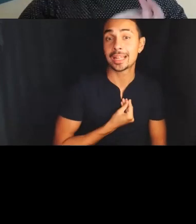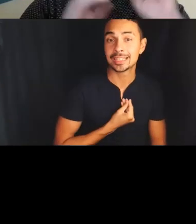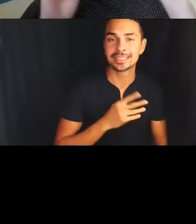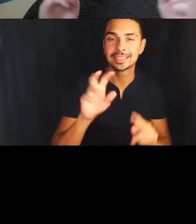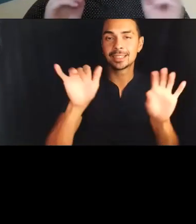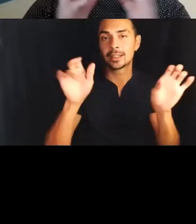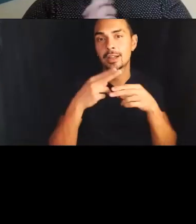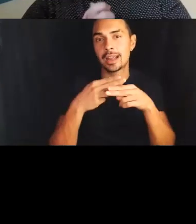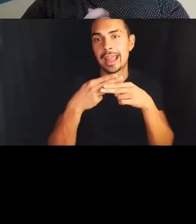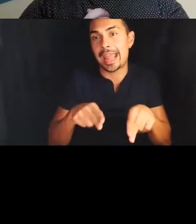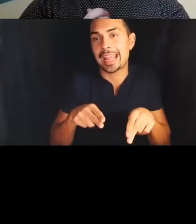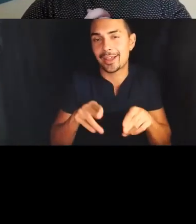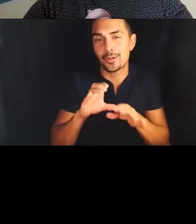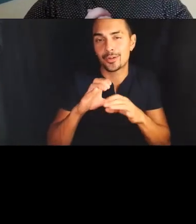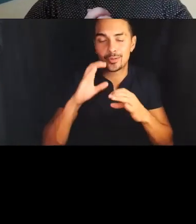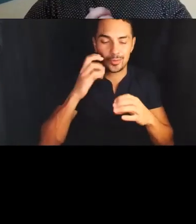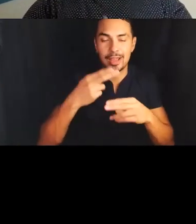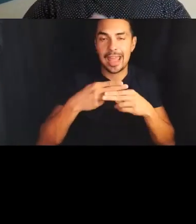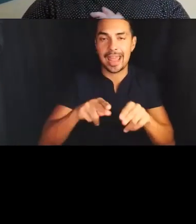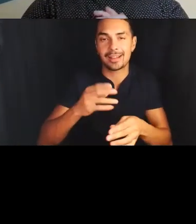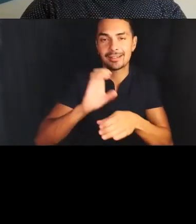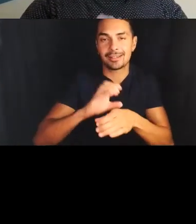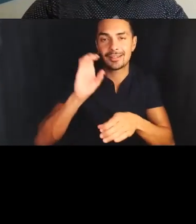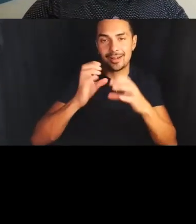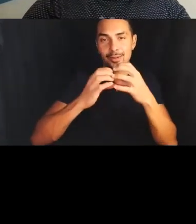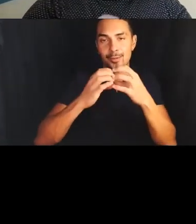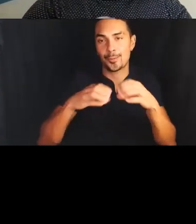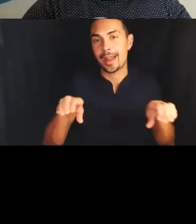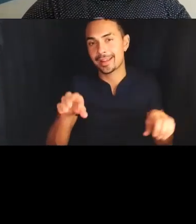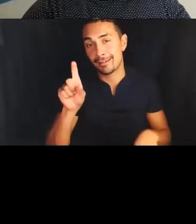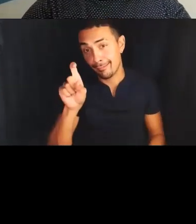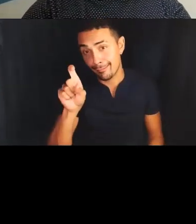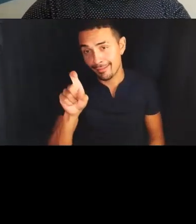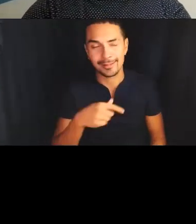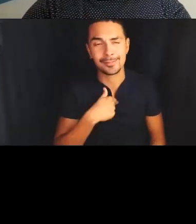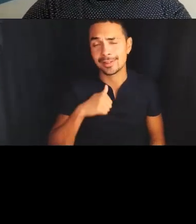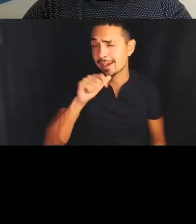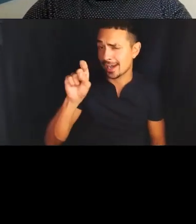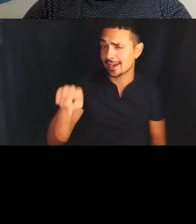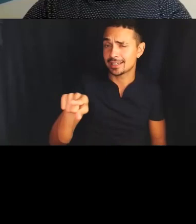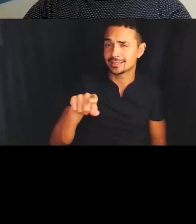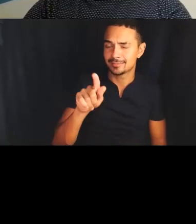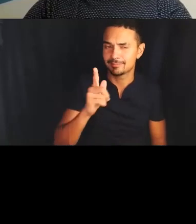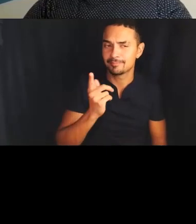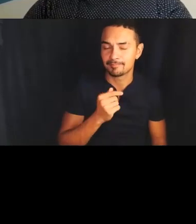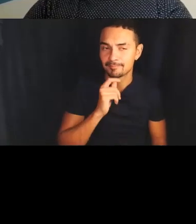since their egg cracked, so to speak? We did not ask that question.